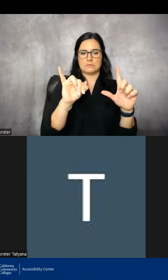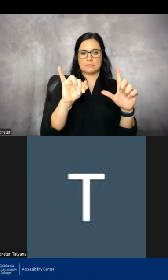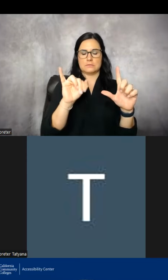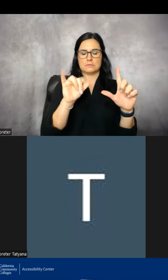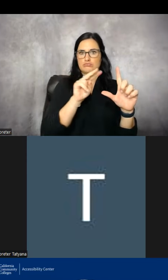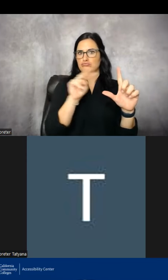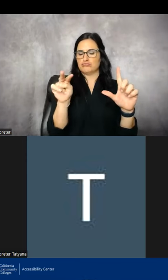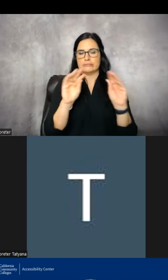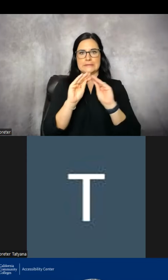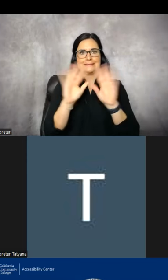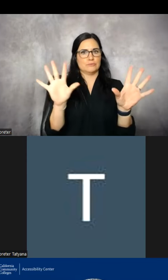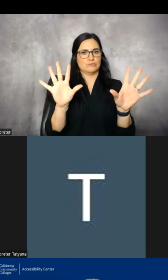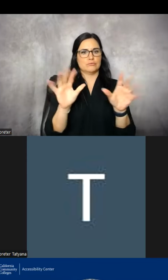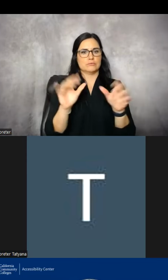then those are not accessible fonts.